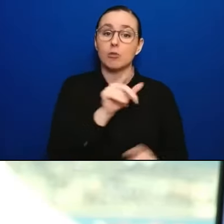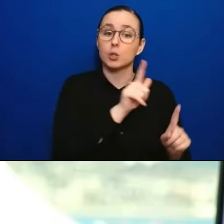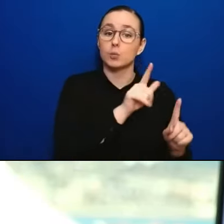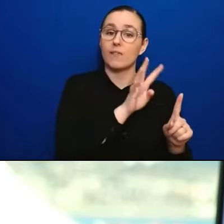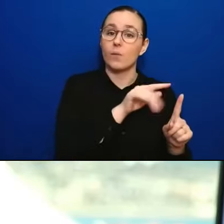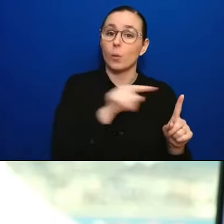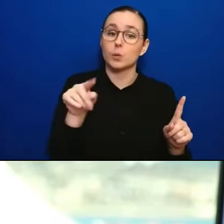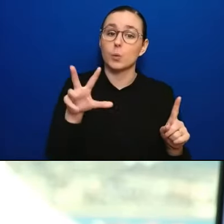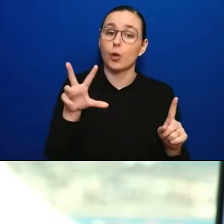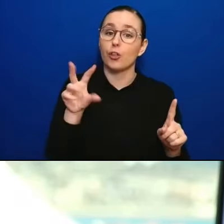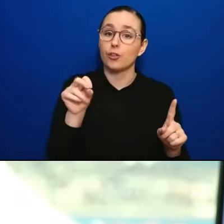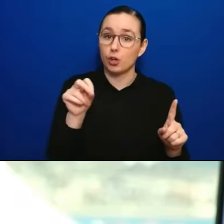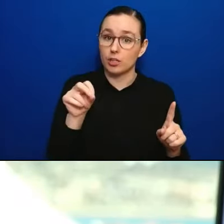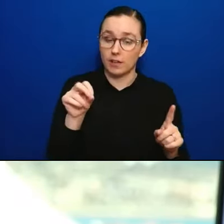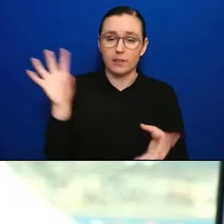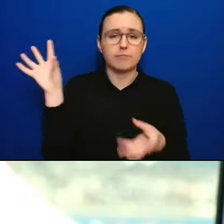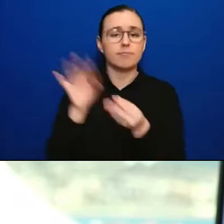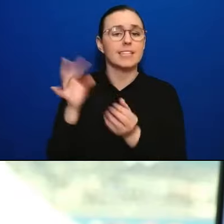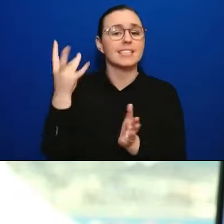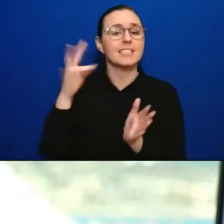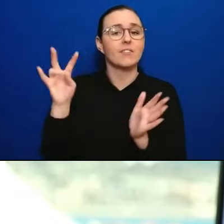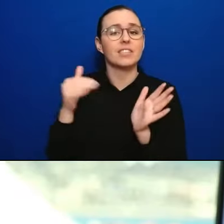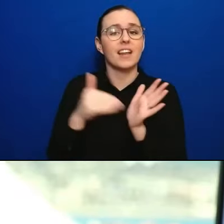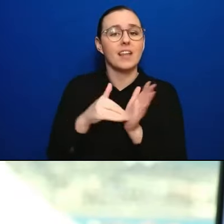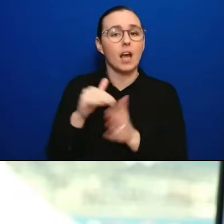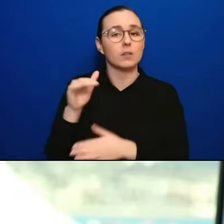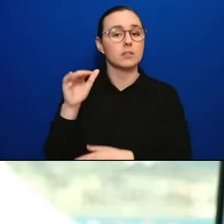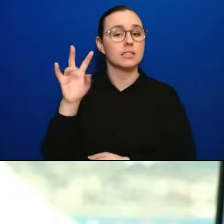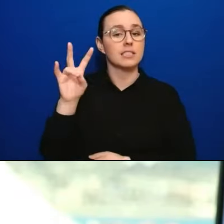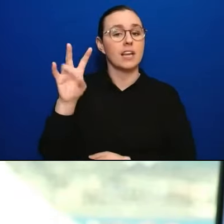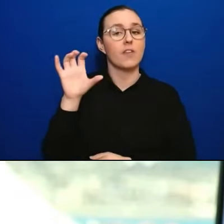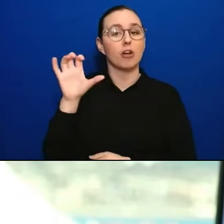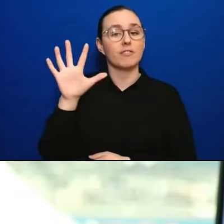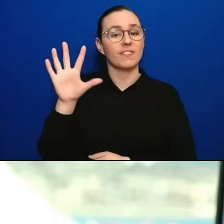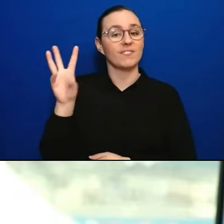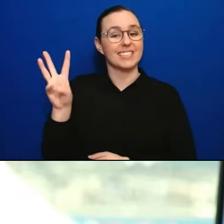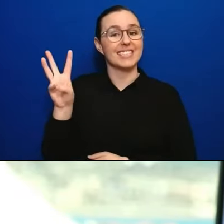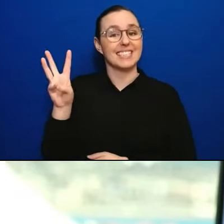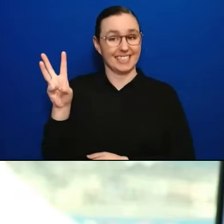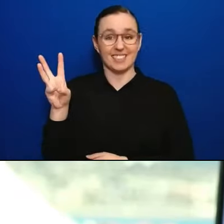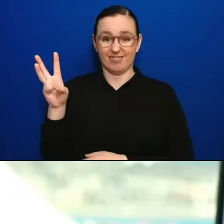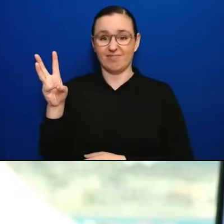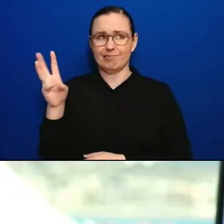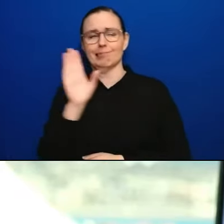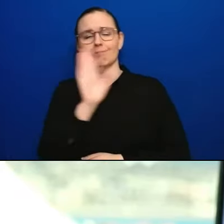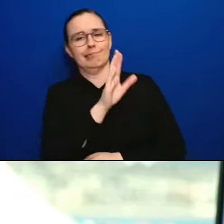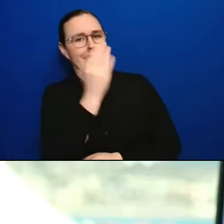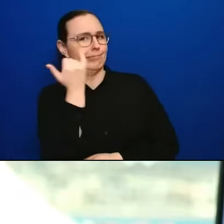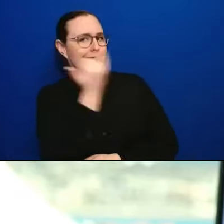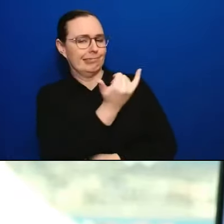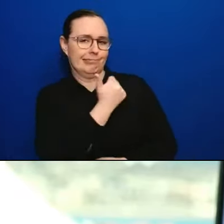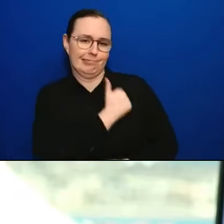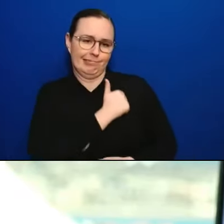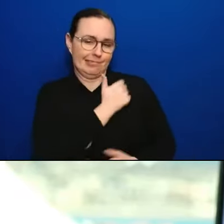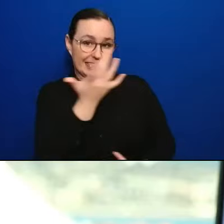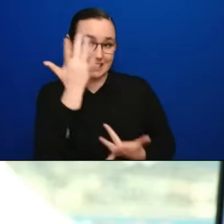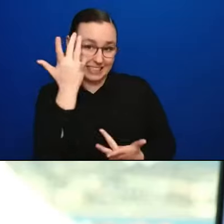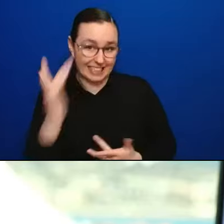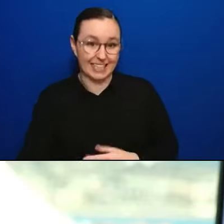Long-term care. And home support. I can report from January 24th